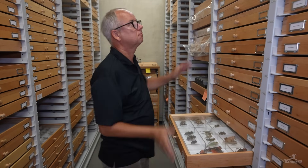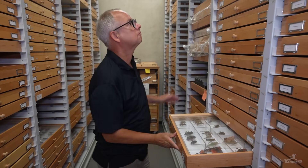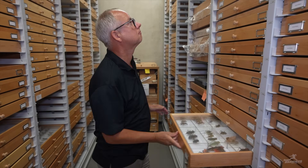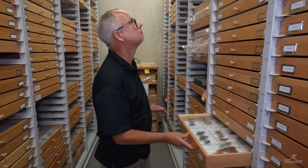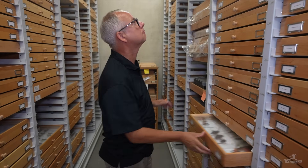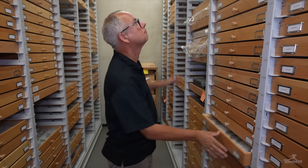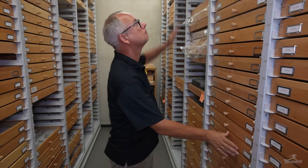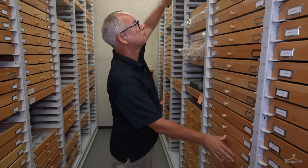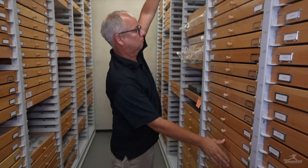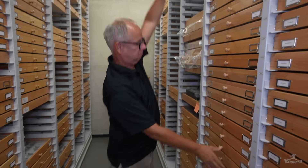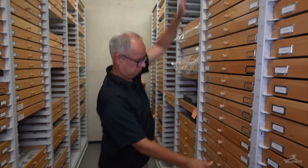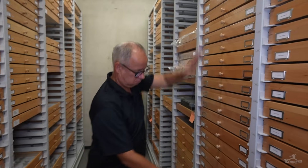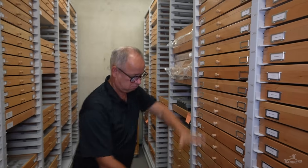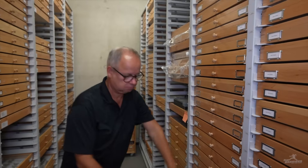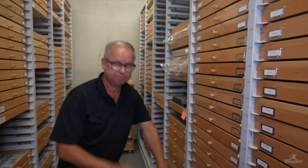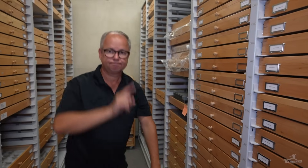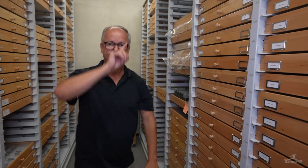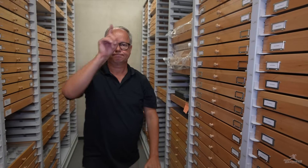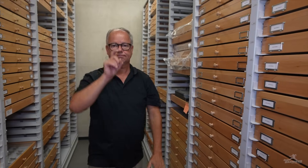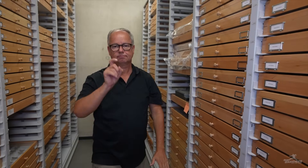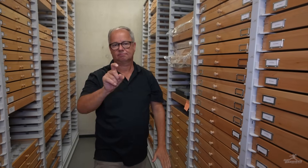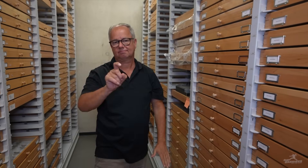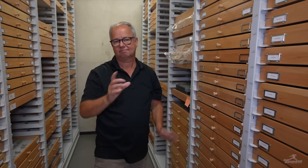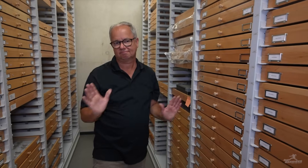This is the section awaiting permanent placement.